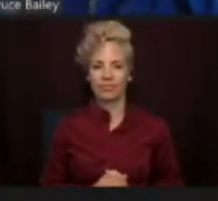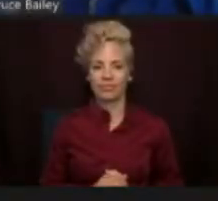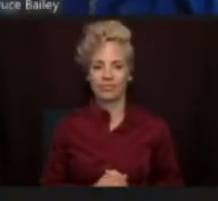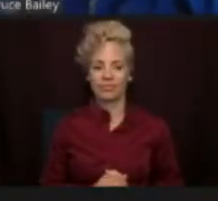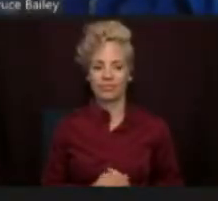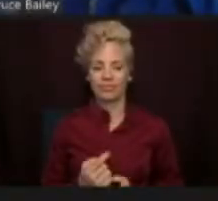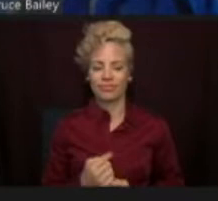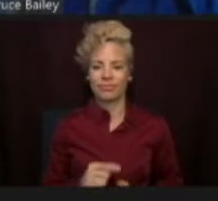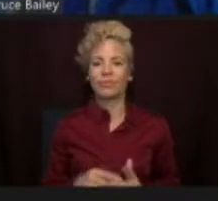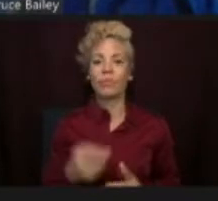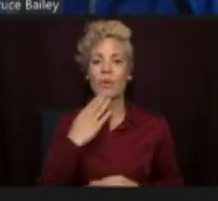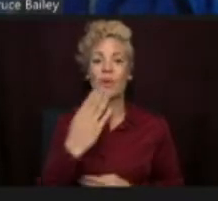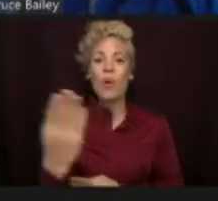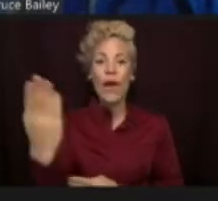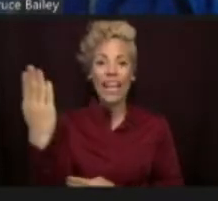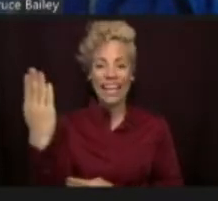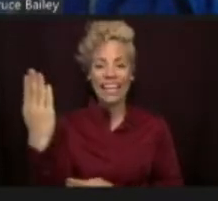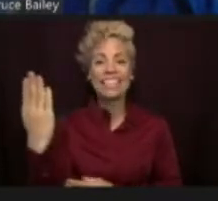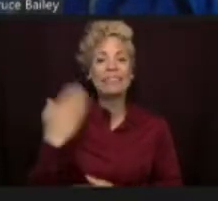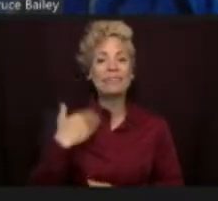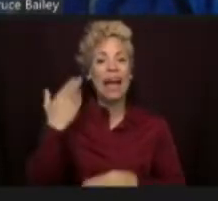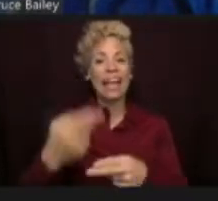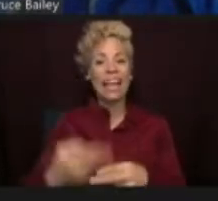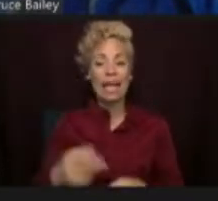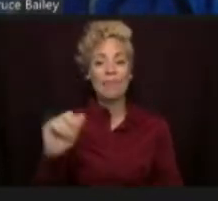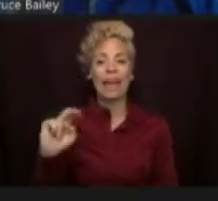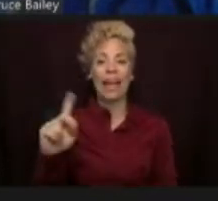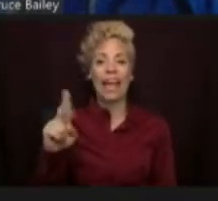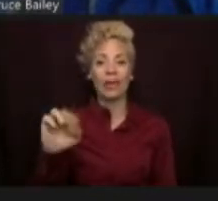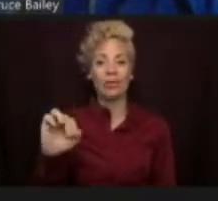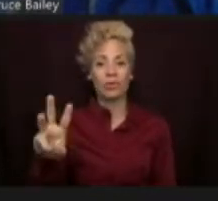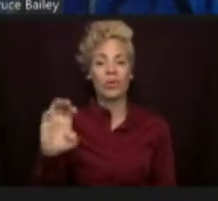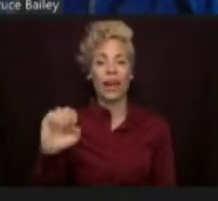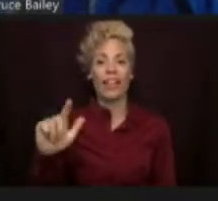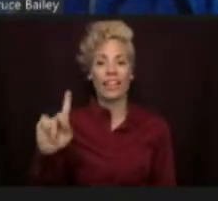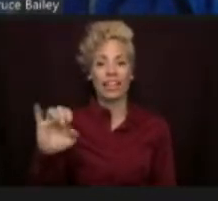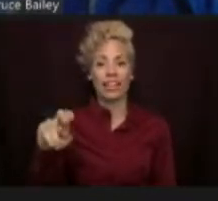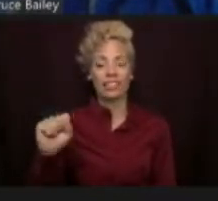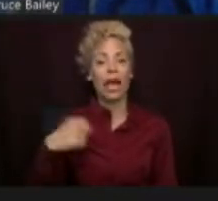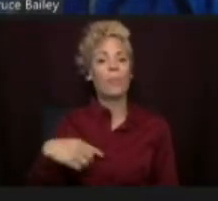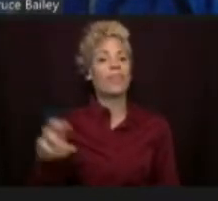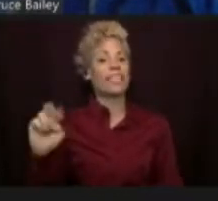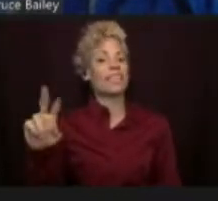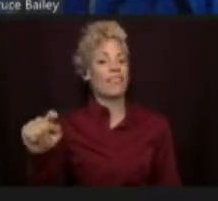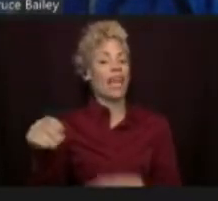Good morning. My name is Andrew Elkins, and I'm the event and marketing manager for the CSUN Center on Disabilities,